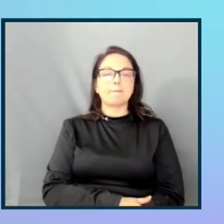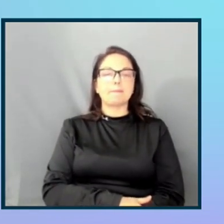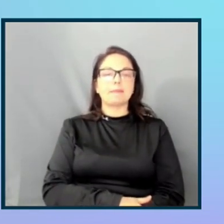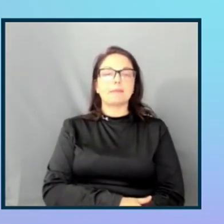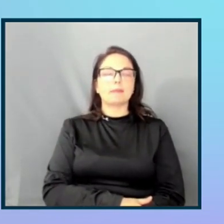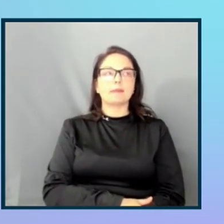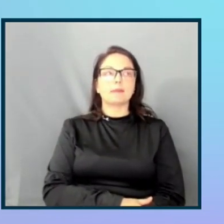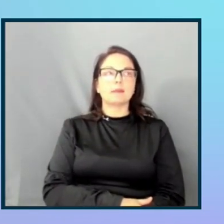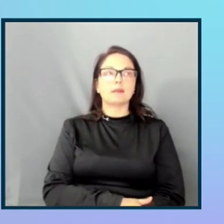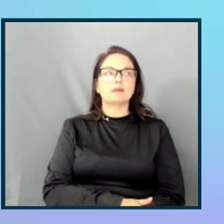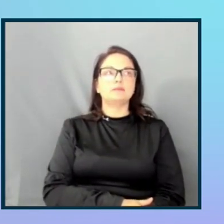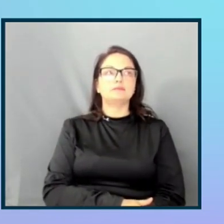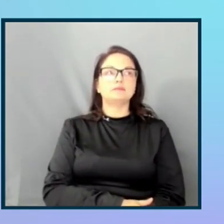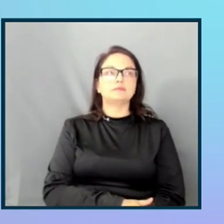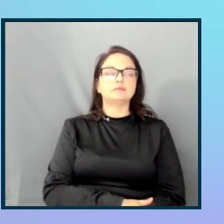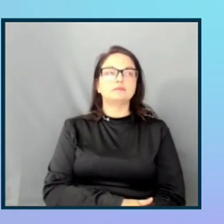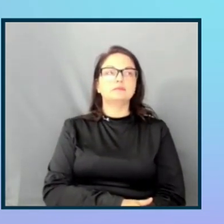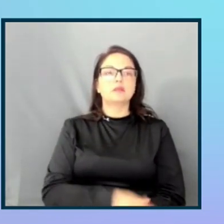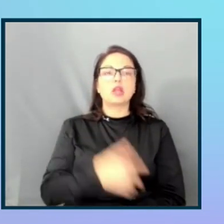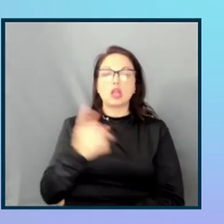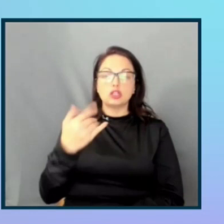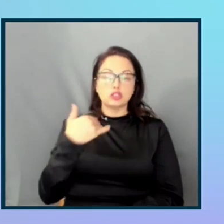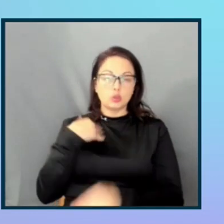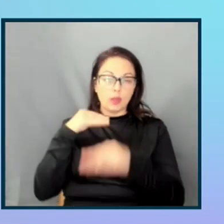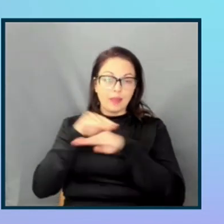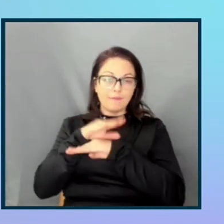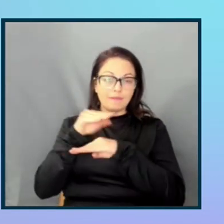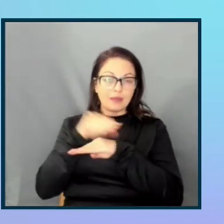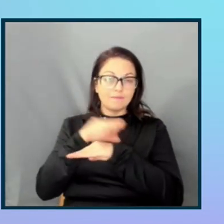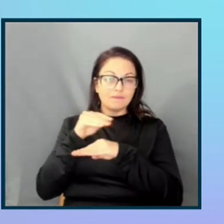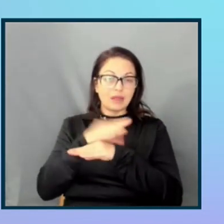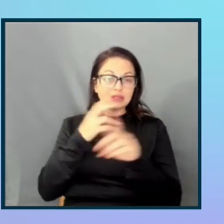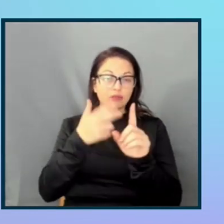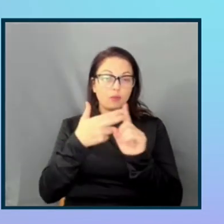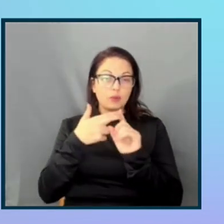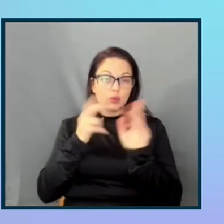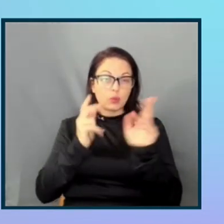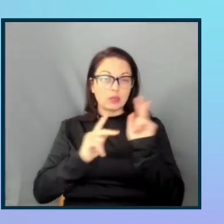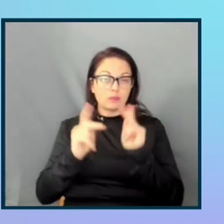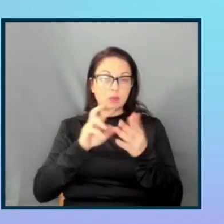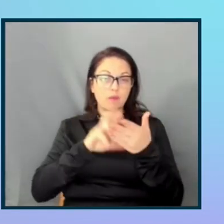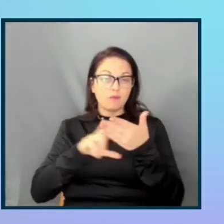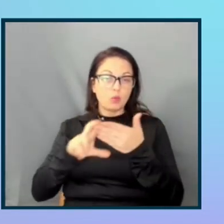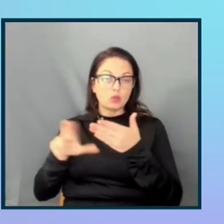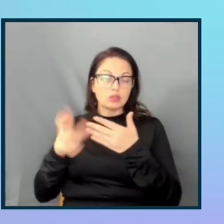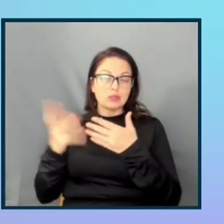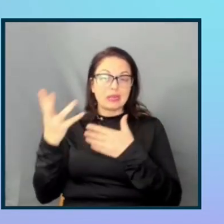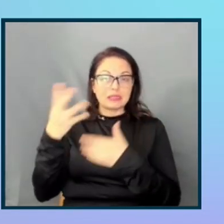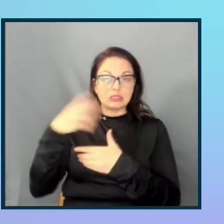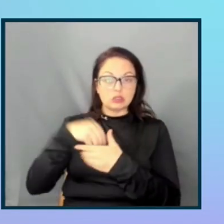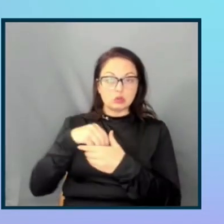Ooh, this is a good one. "Do you have advice for recruiting people for research that it includes people with disabilities